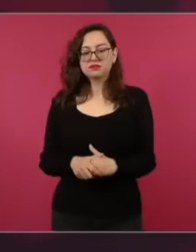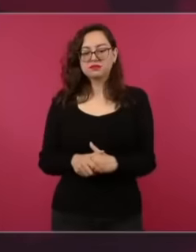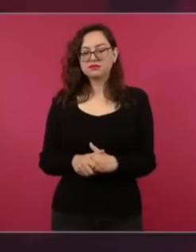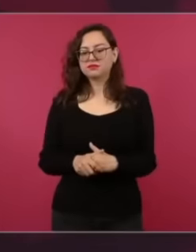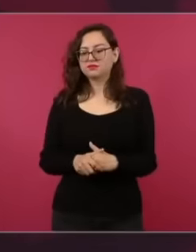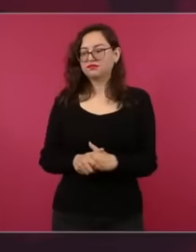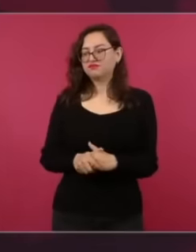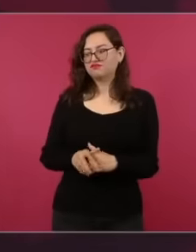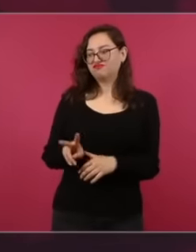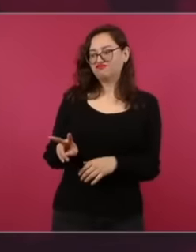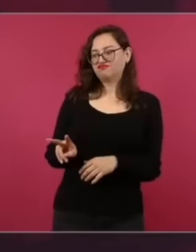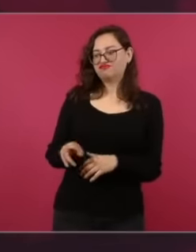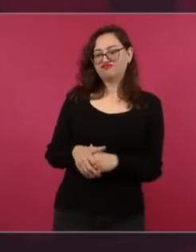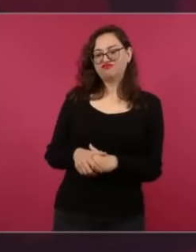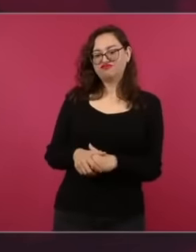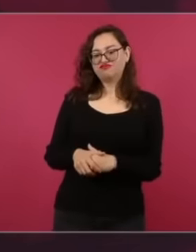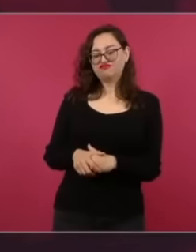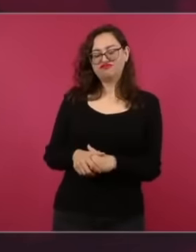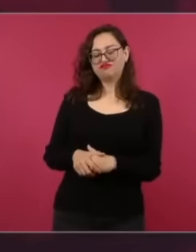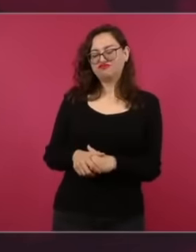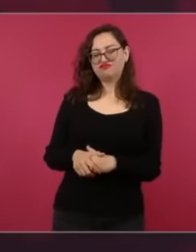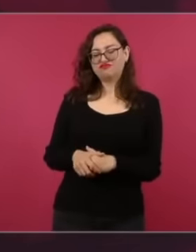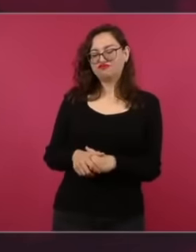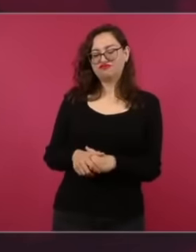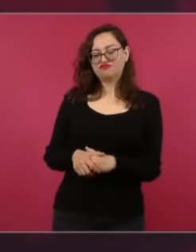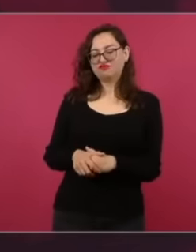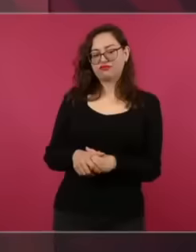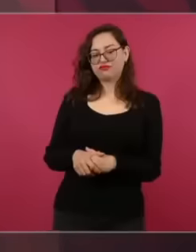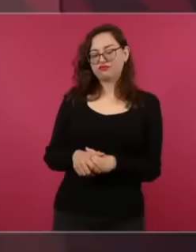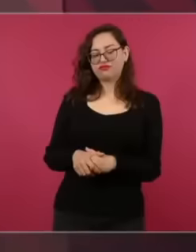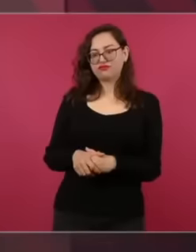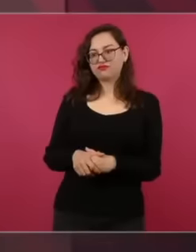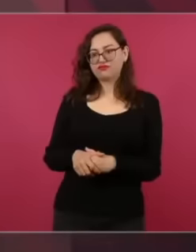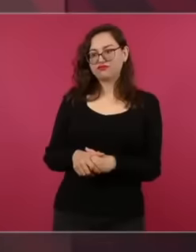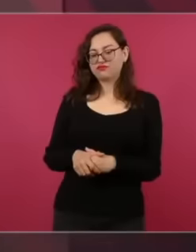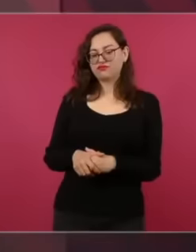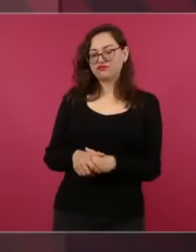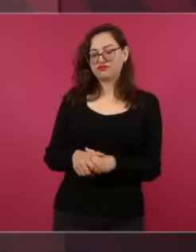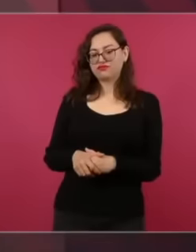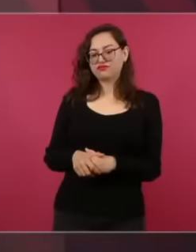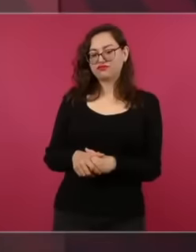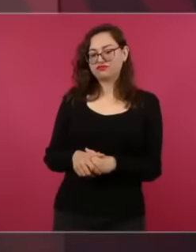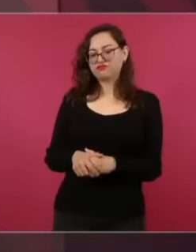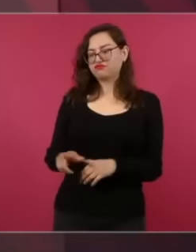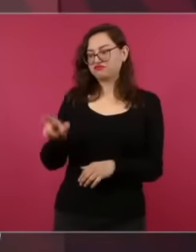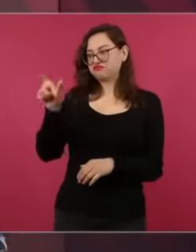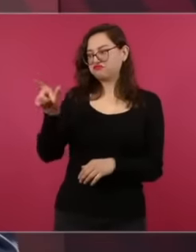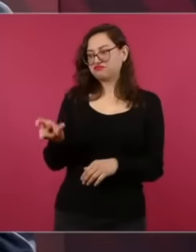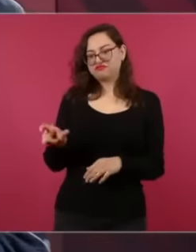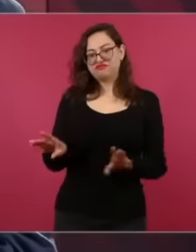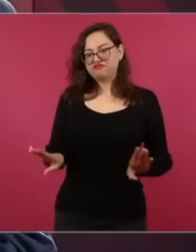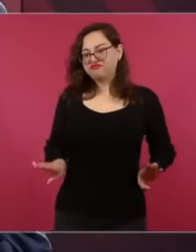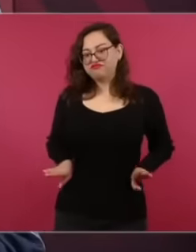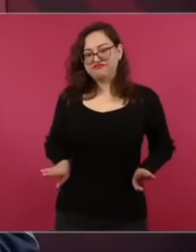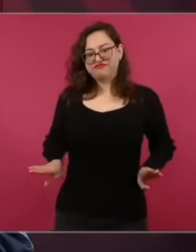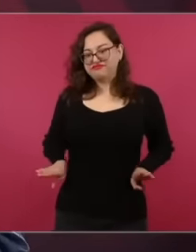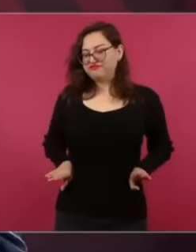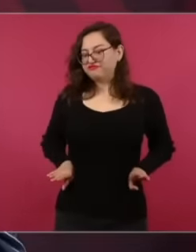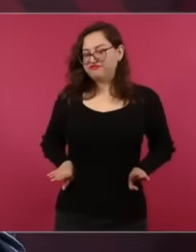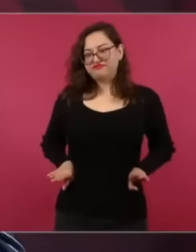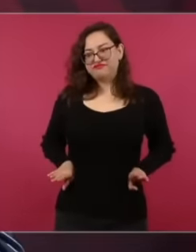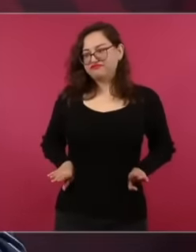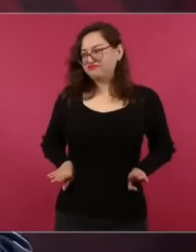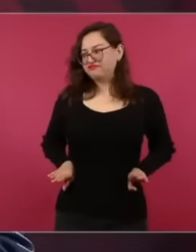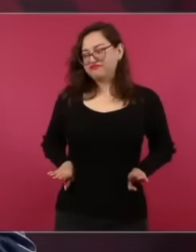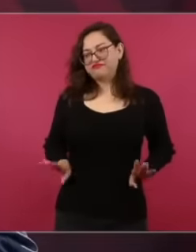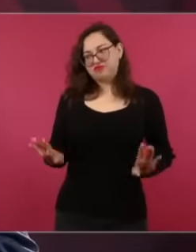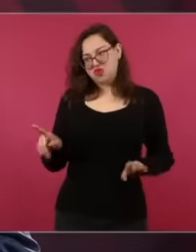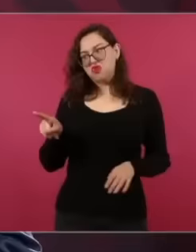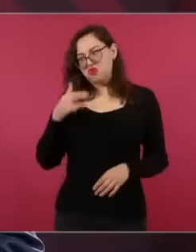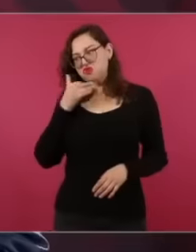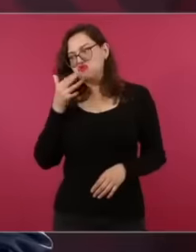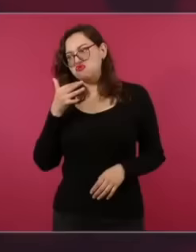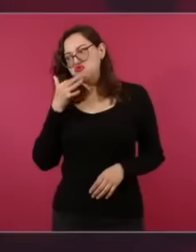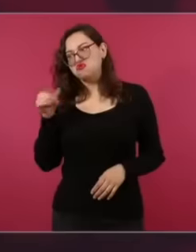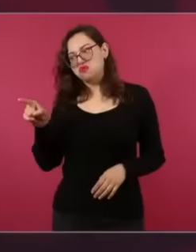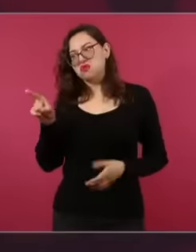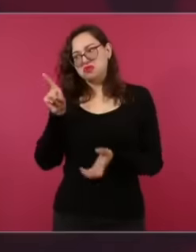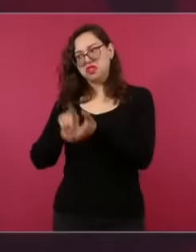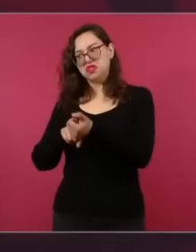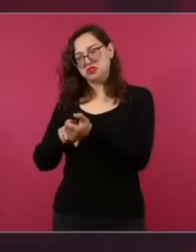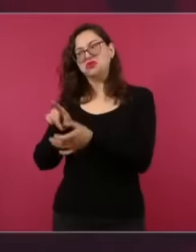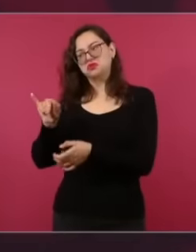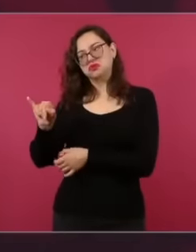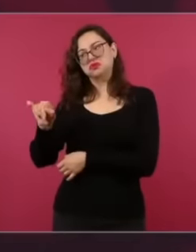, yes That's not all Mexicans and how